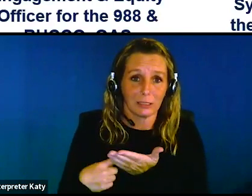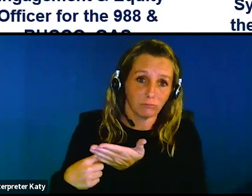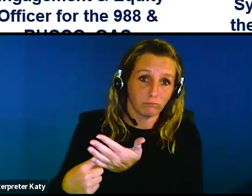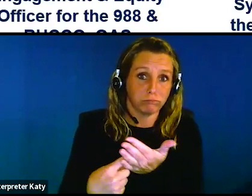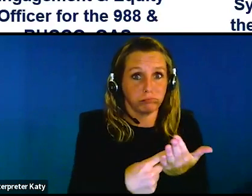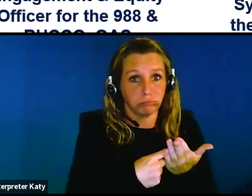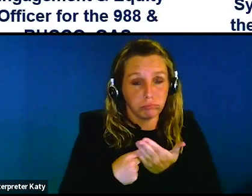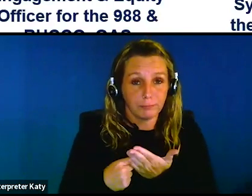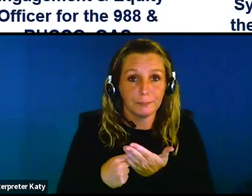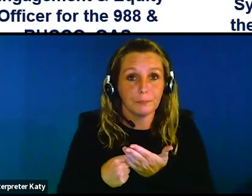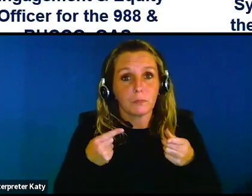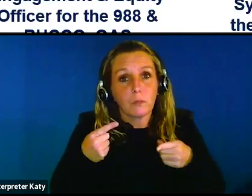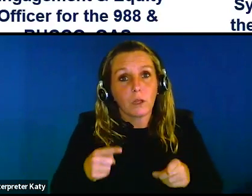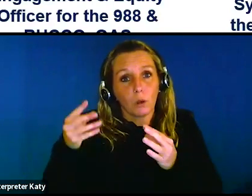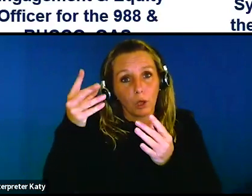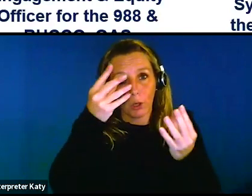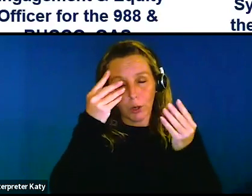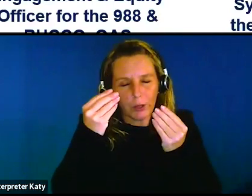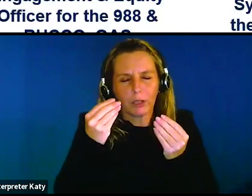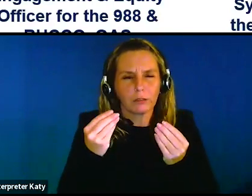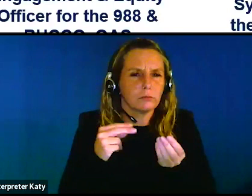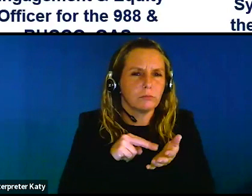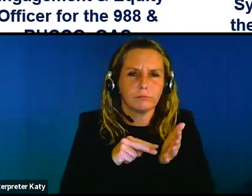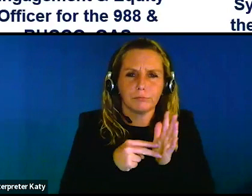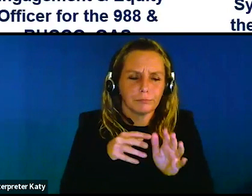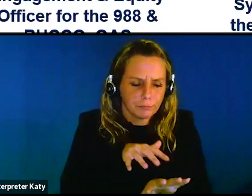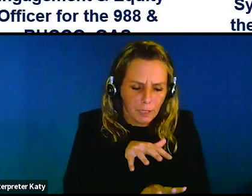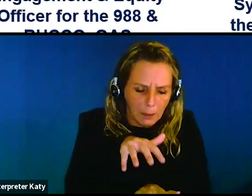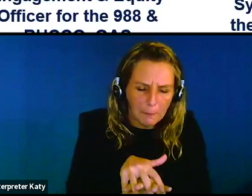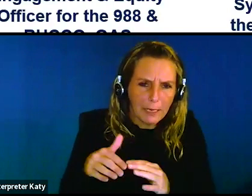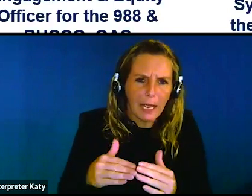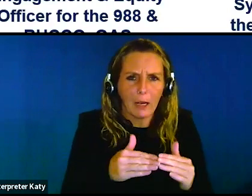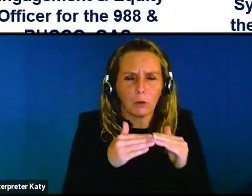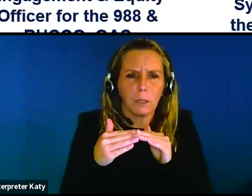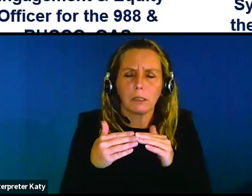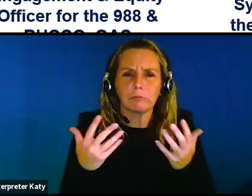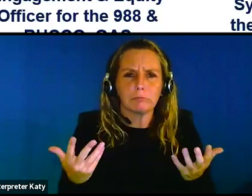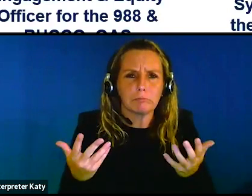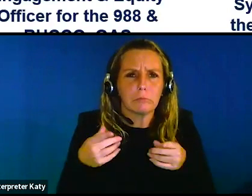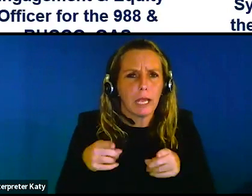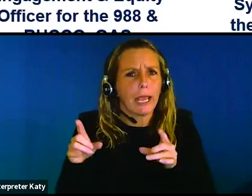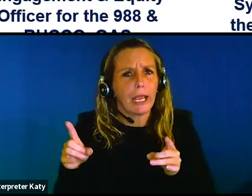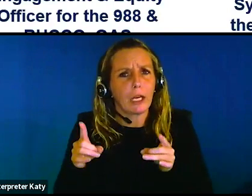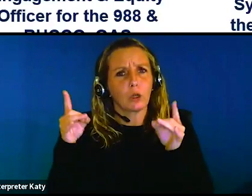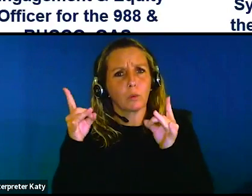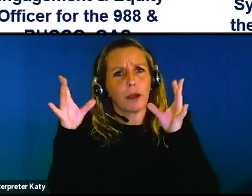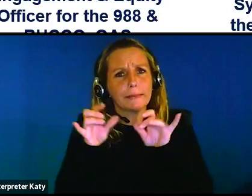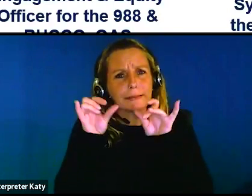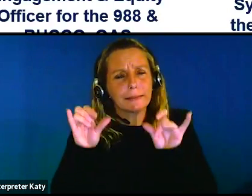think about it, what does embedding equity in crisis systems really mean? And I think you heard from Monika and also